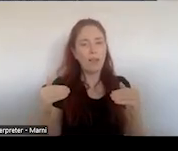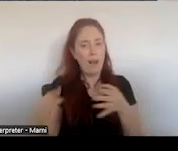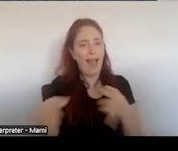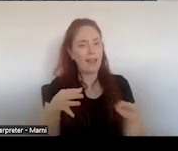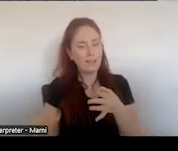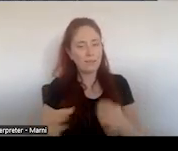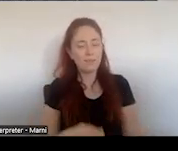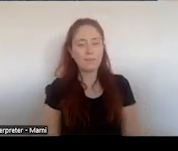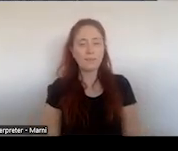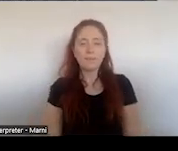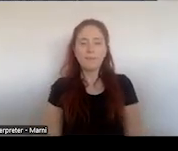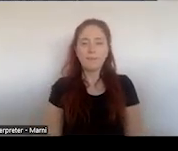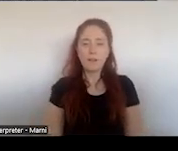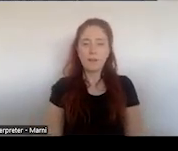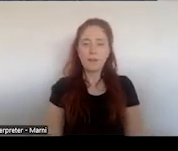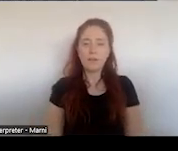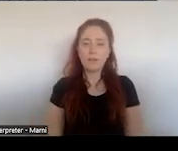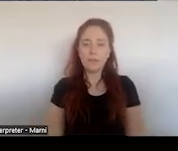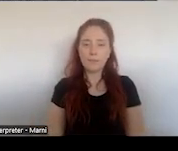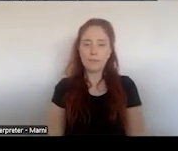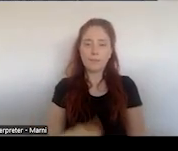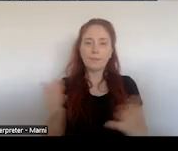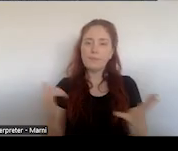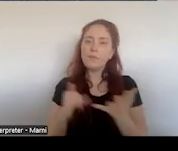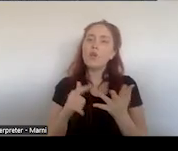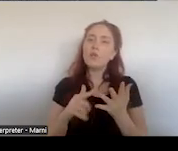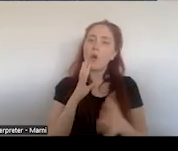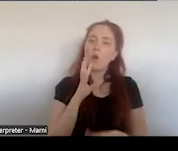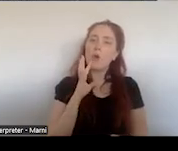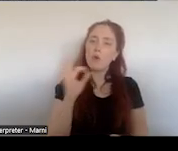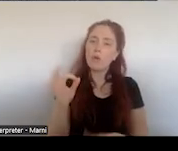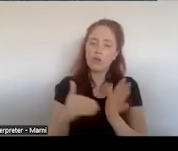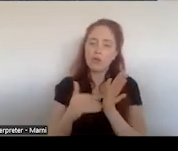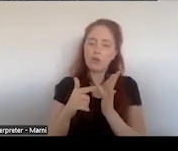to you, Zohar and Ken, what do you see as the roles of Creative Australia and Screen